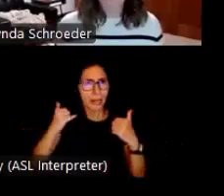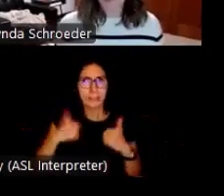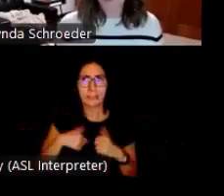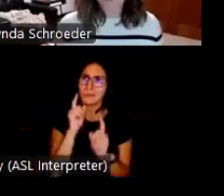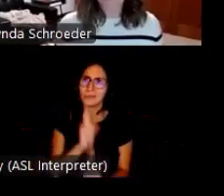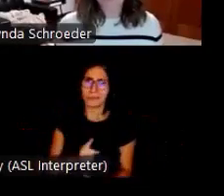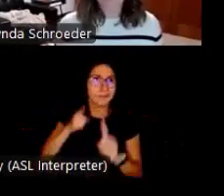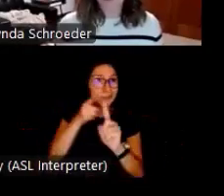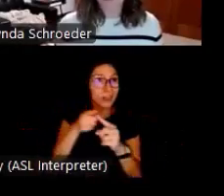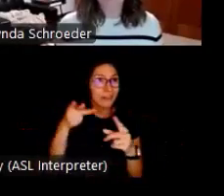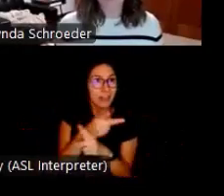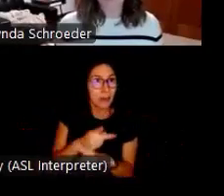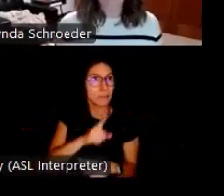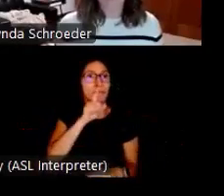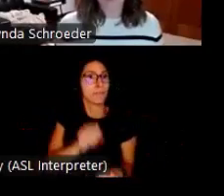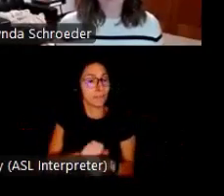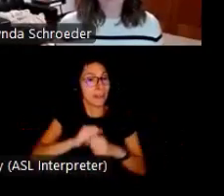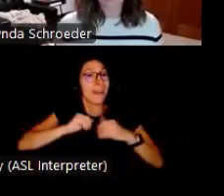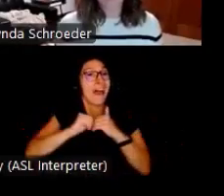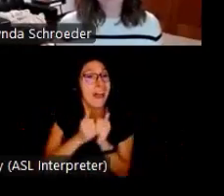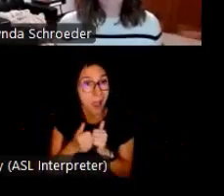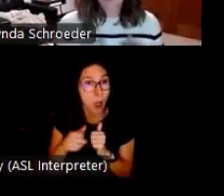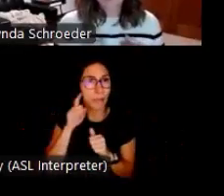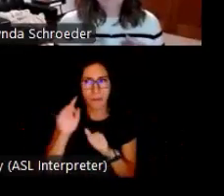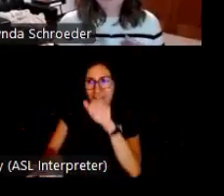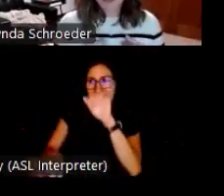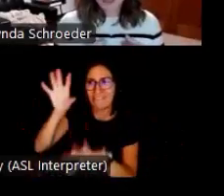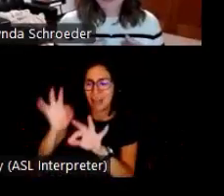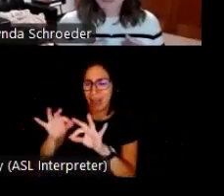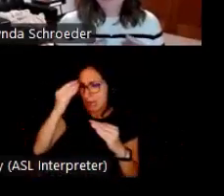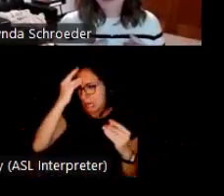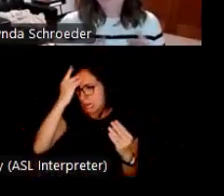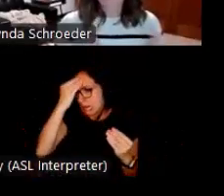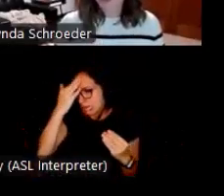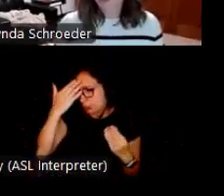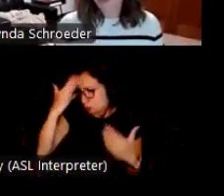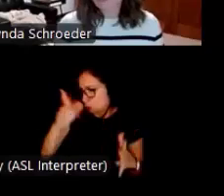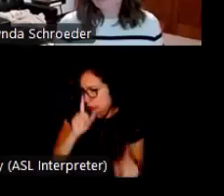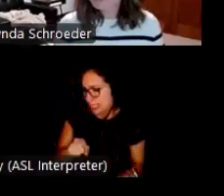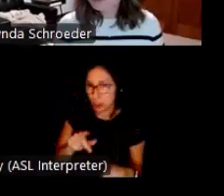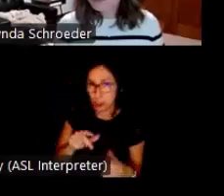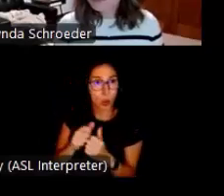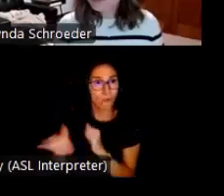how are people trying to figure out information so we put our information there.